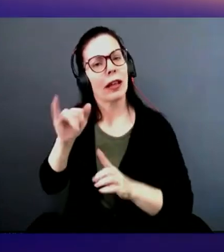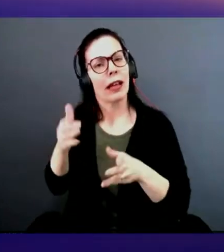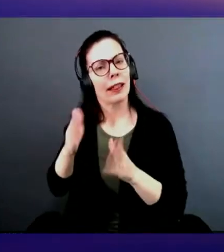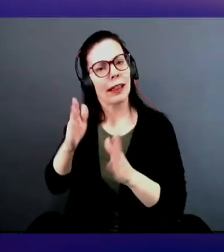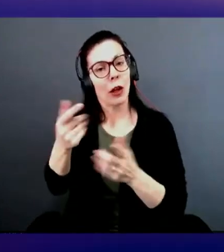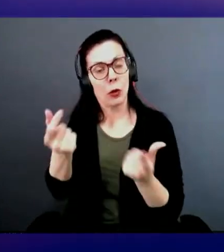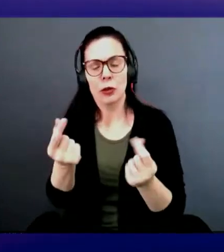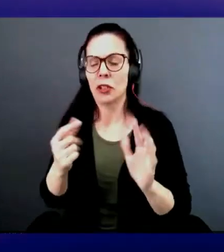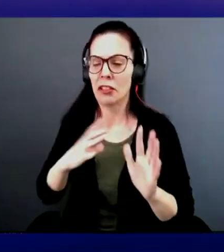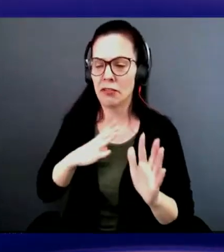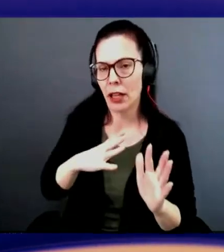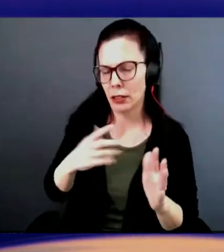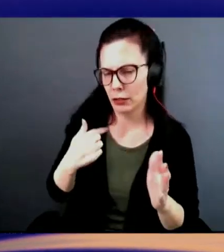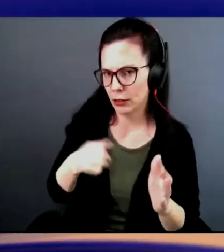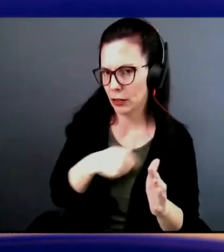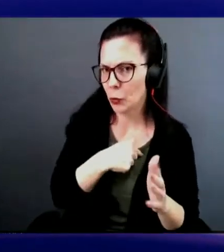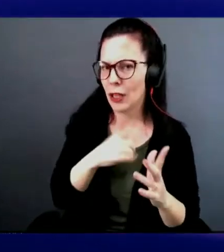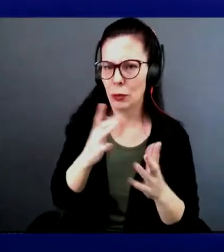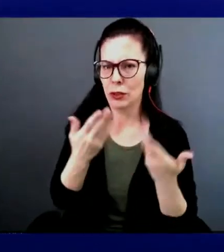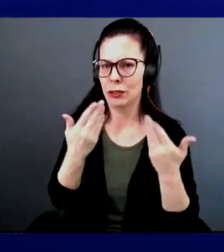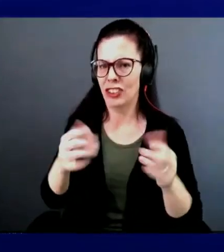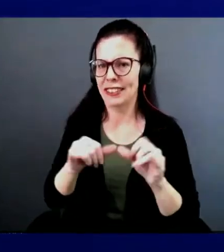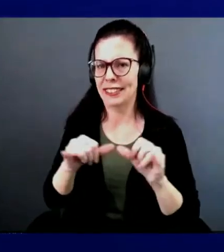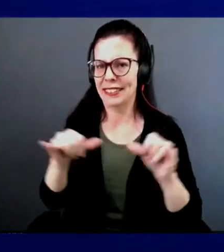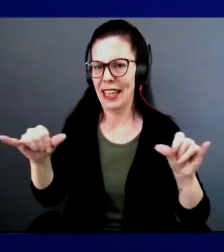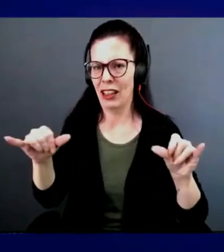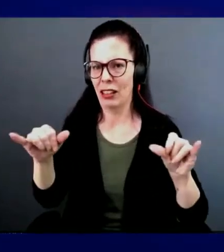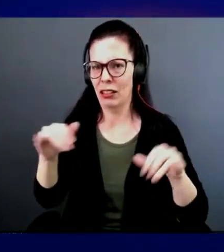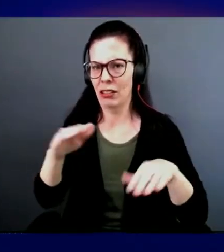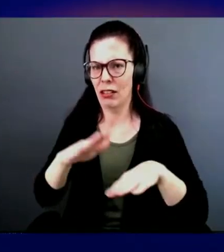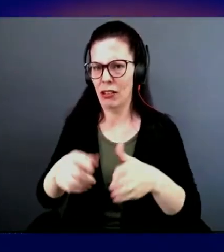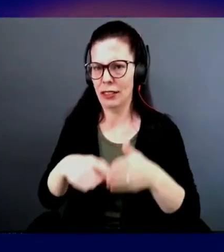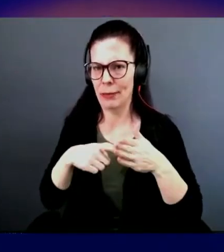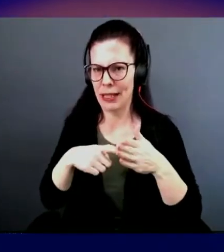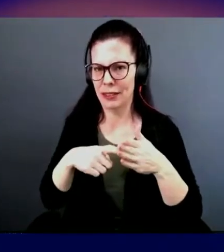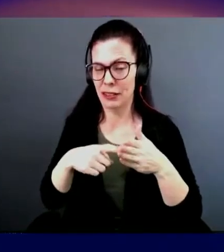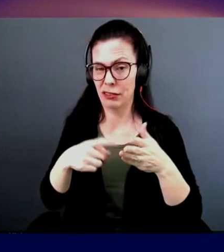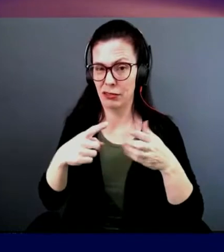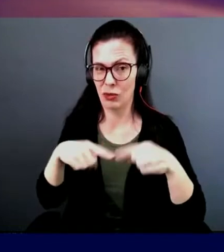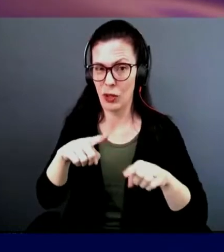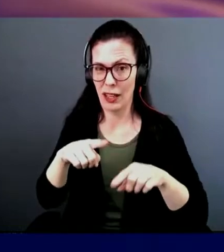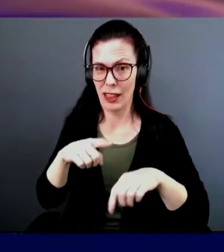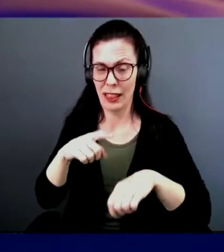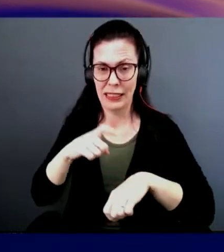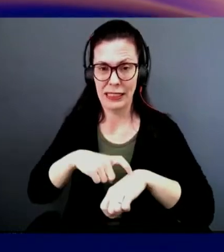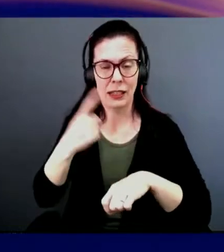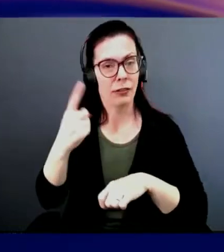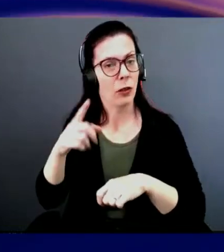let's just scale it on demand as we need it, but for a database workload. Exactly. - Which sounds really cool.